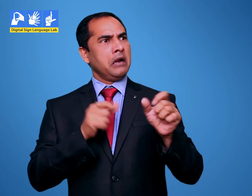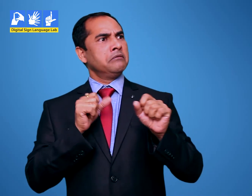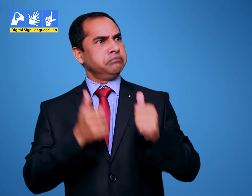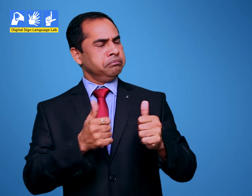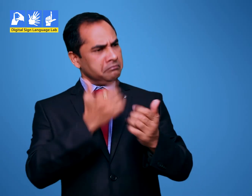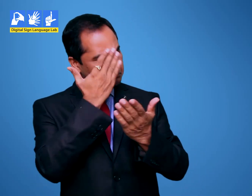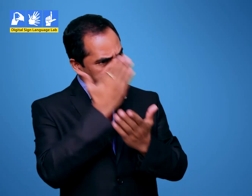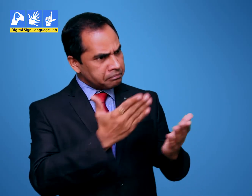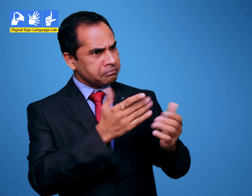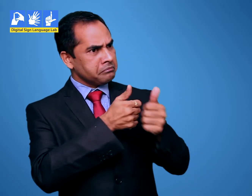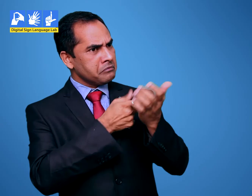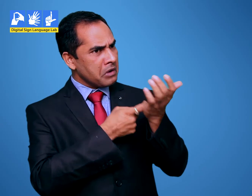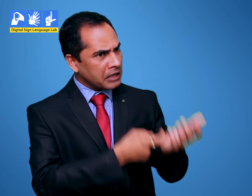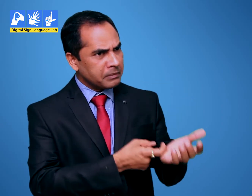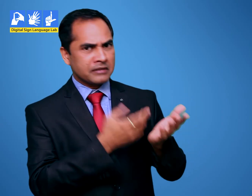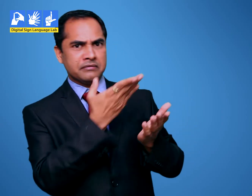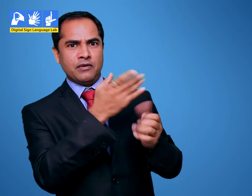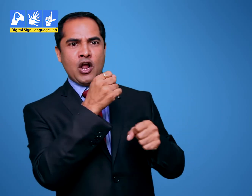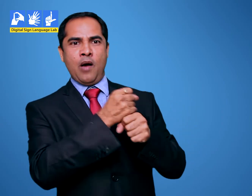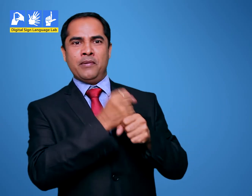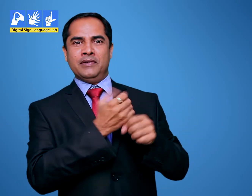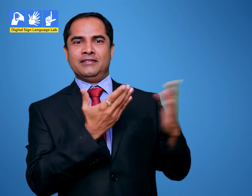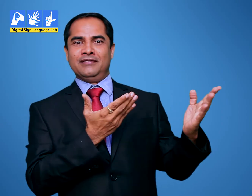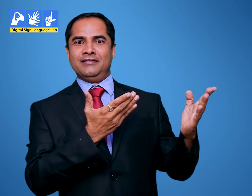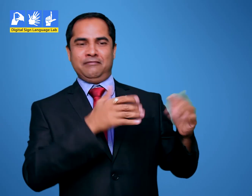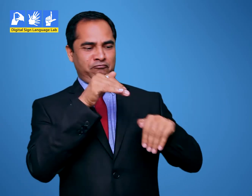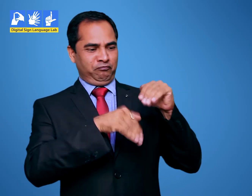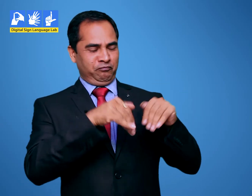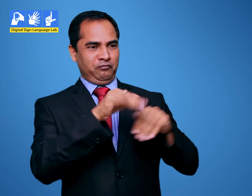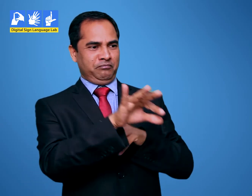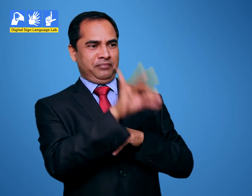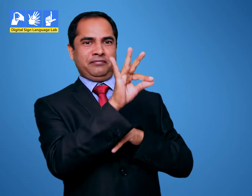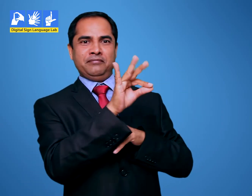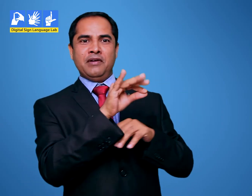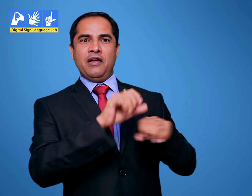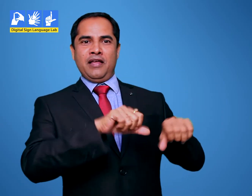loyalty to democracy, to the new government that had been freely and